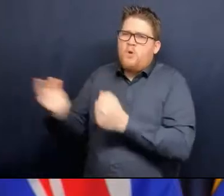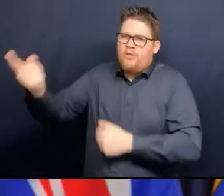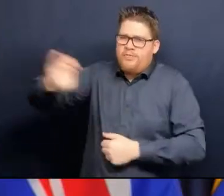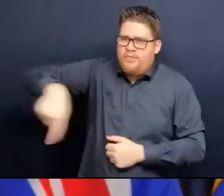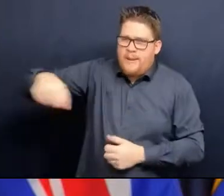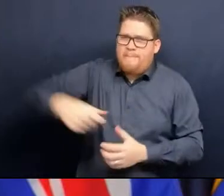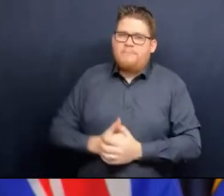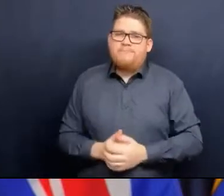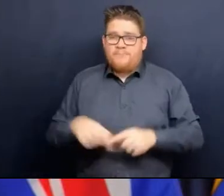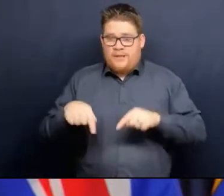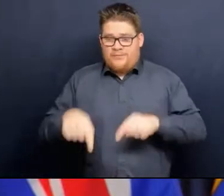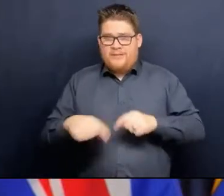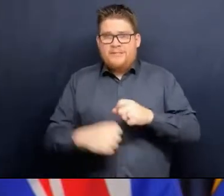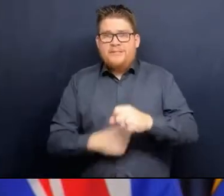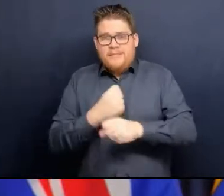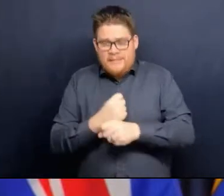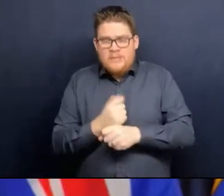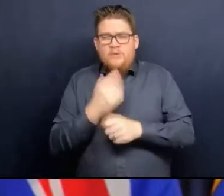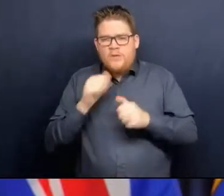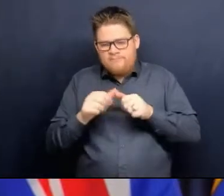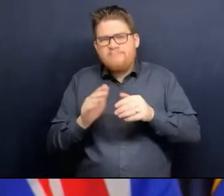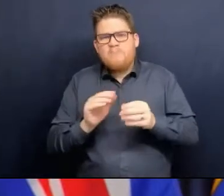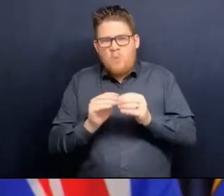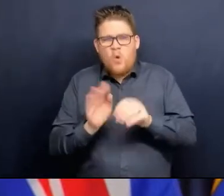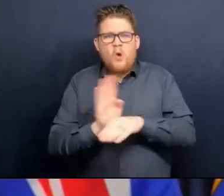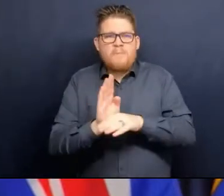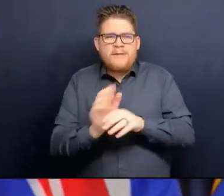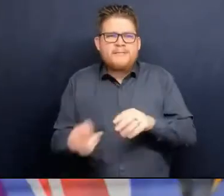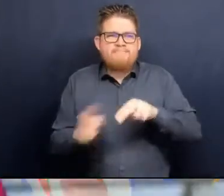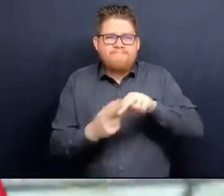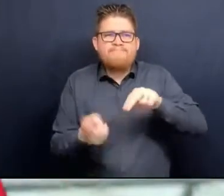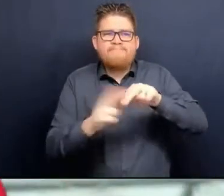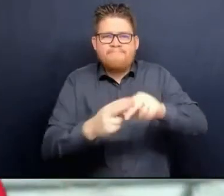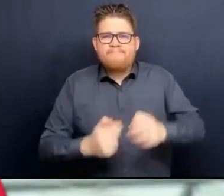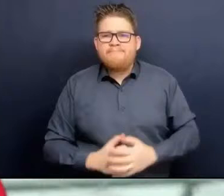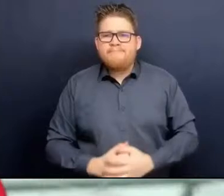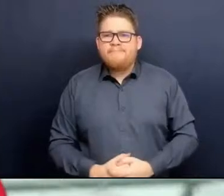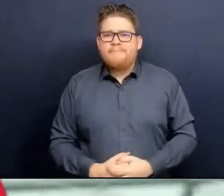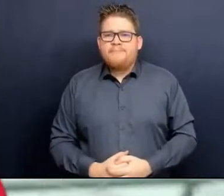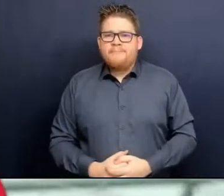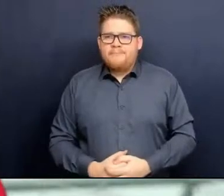exceptionally busy year for healthcare. We have time for one